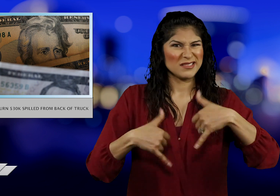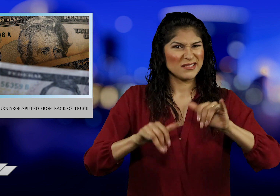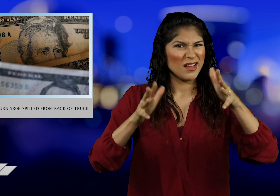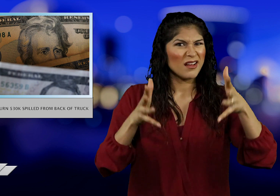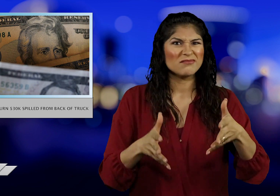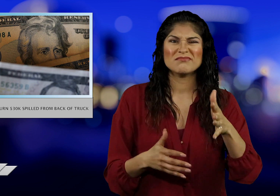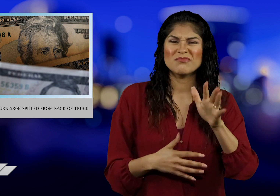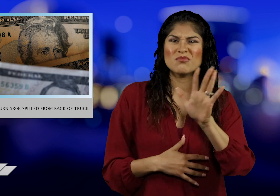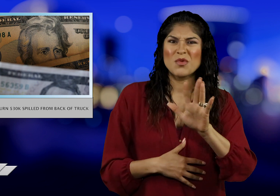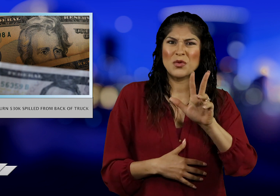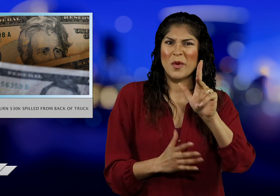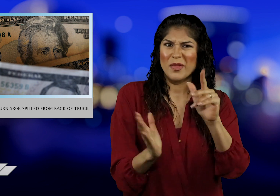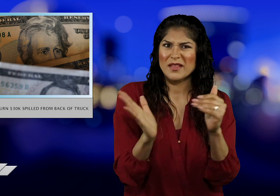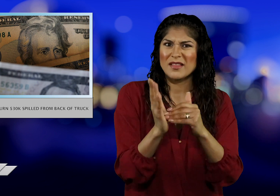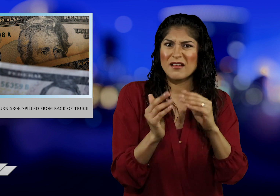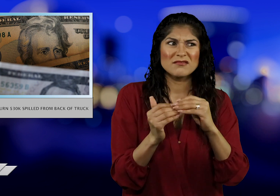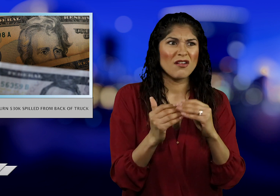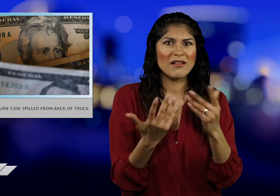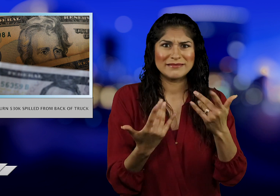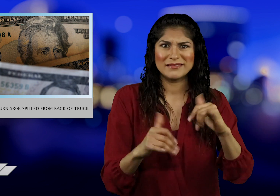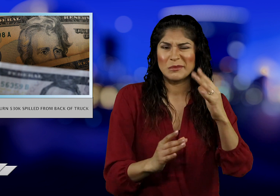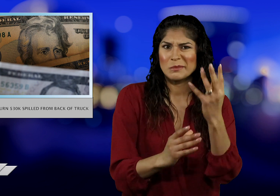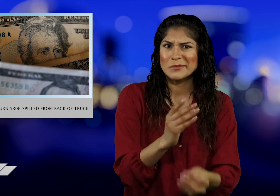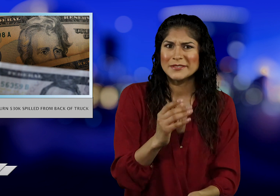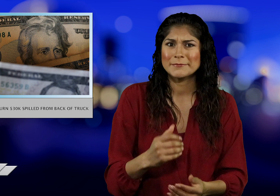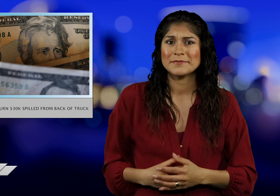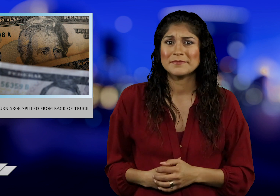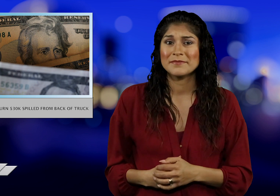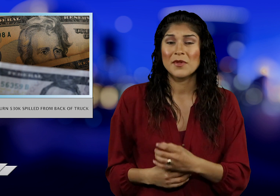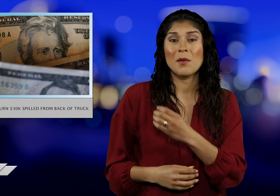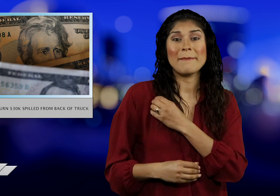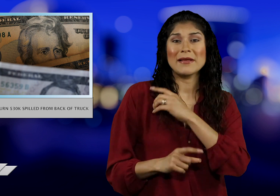But that leaves about $23,000 unaccounted for.